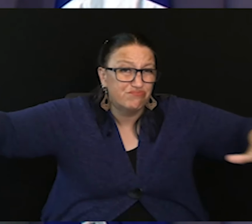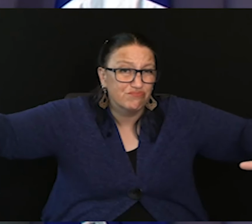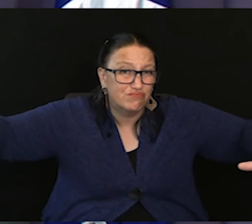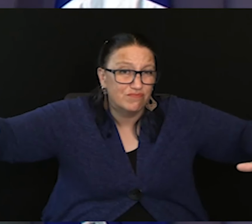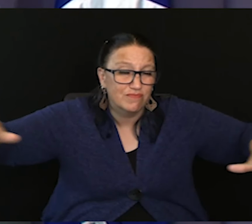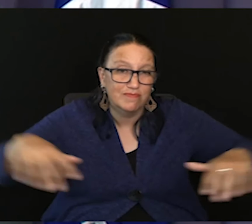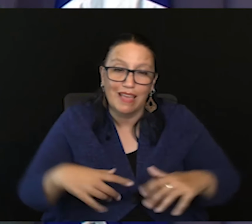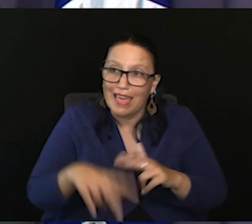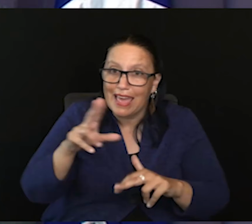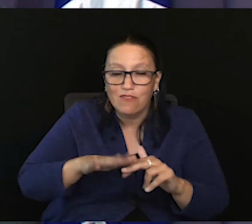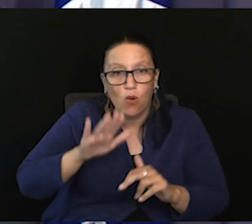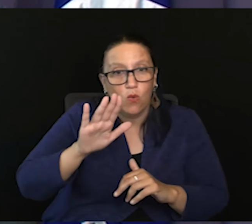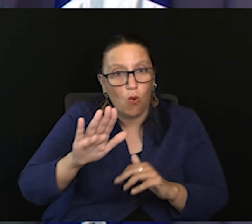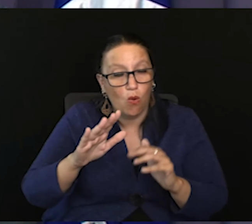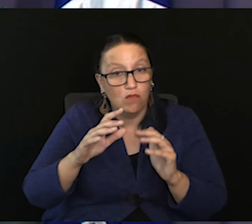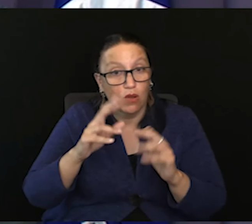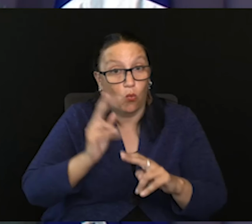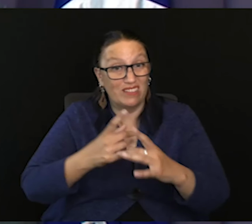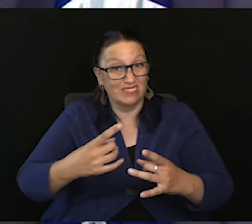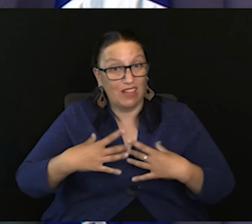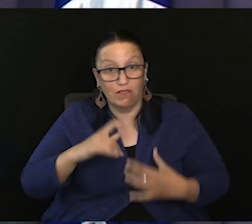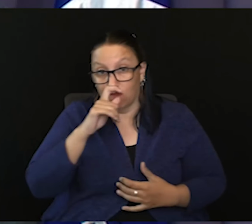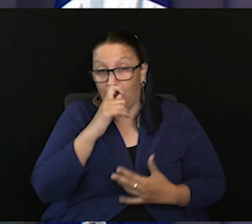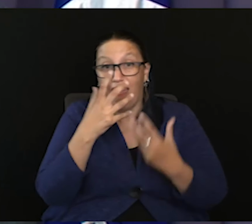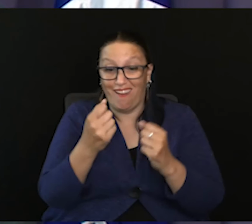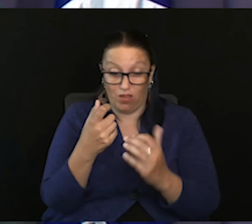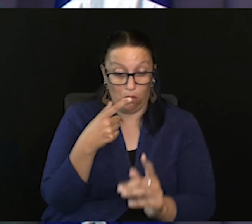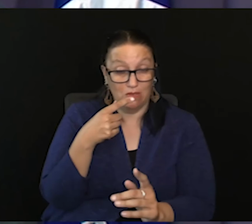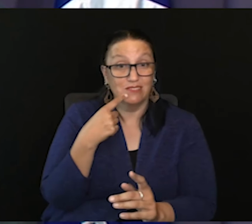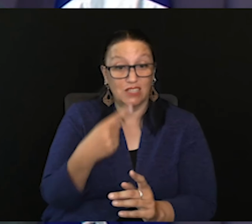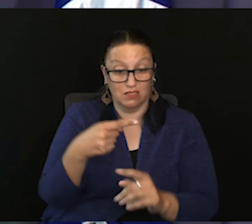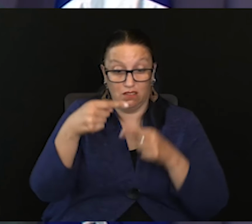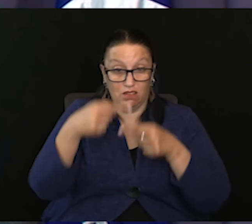you can be confident that if your RAT is positive, you've almost certainly got COVID.